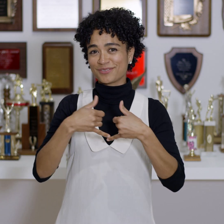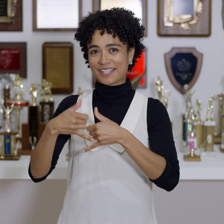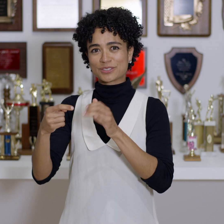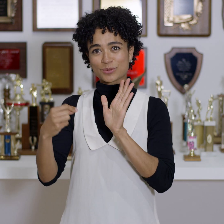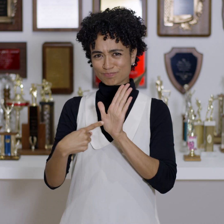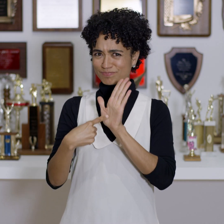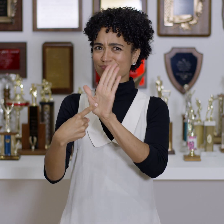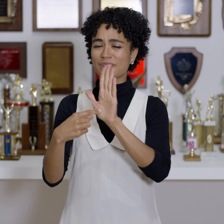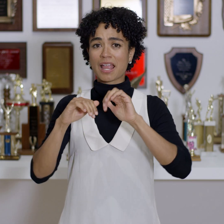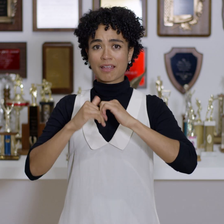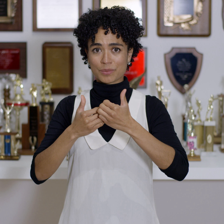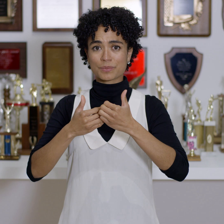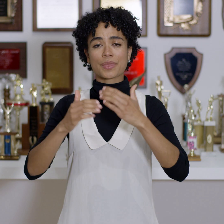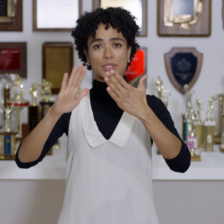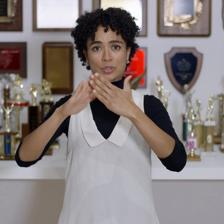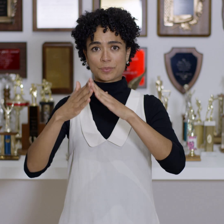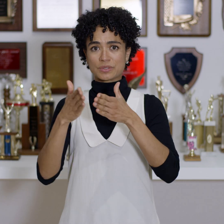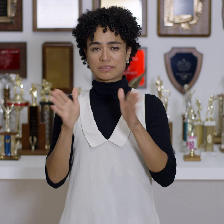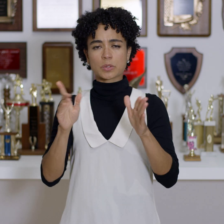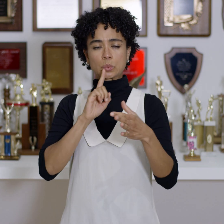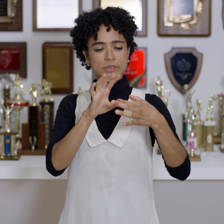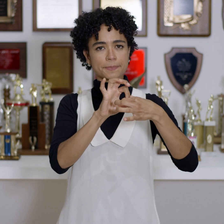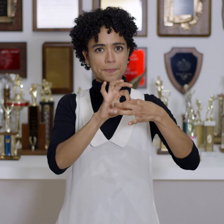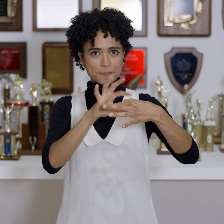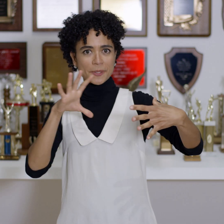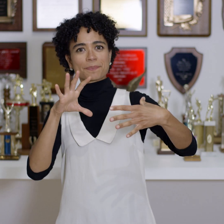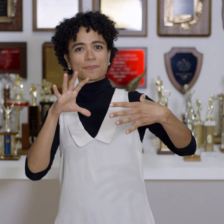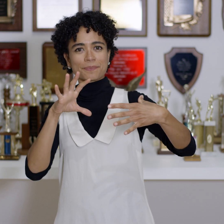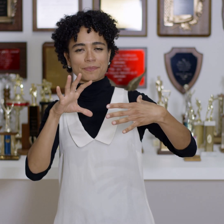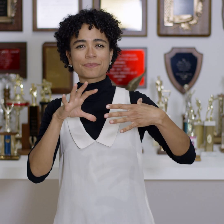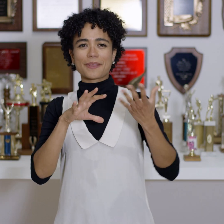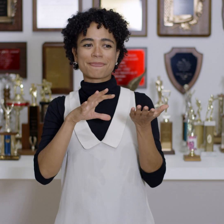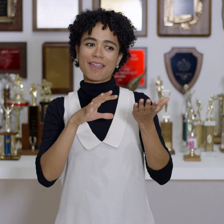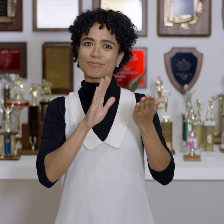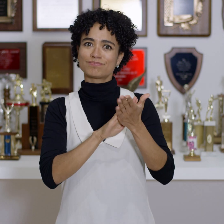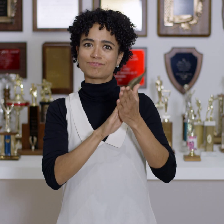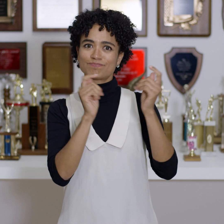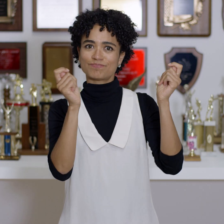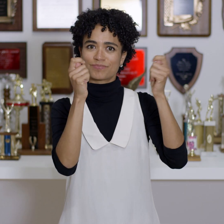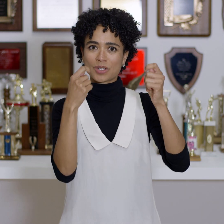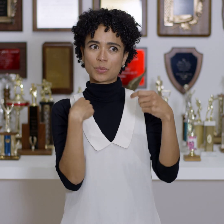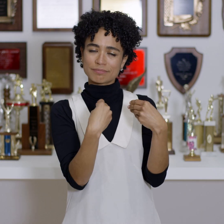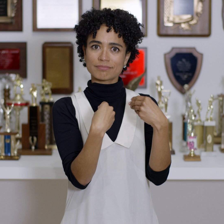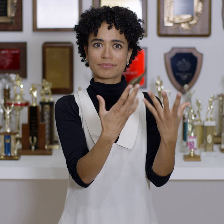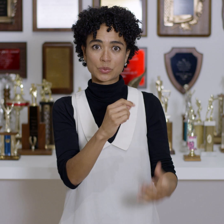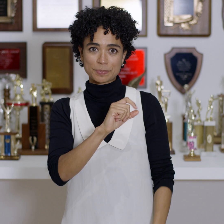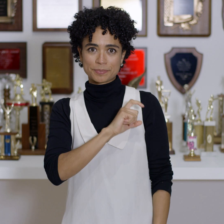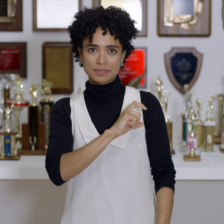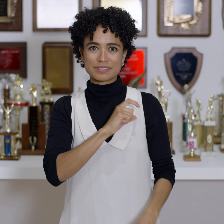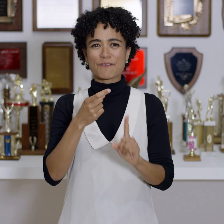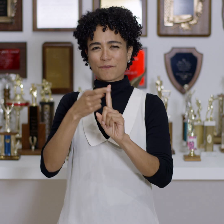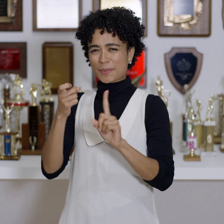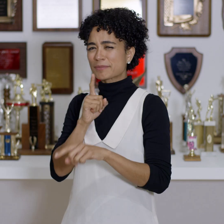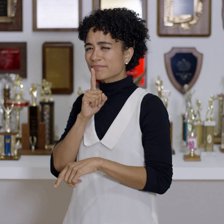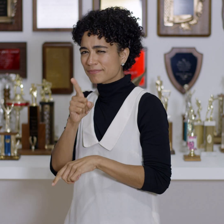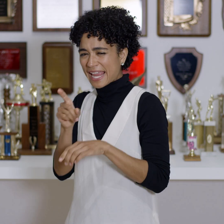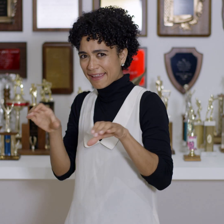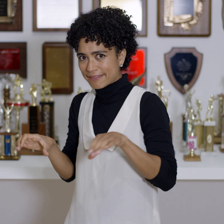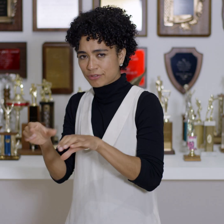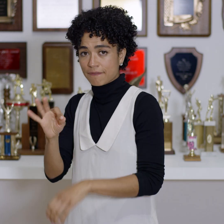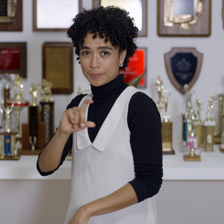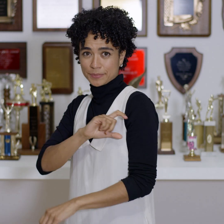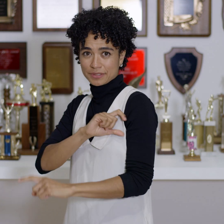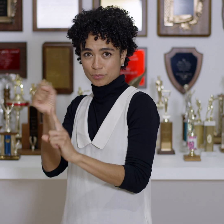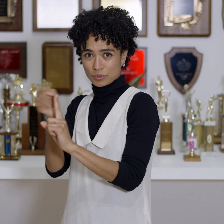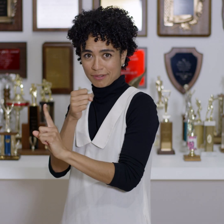and revealed how the community was unaware that these awards were being given to officers who committed police brutality.